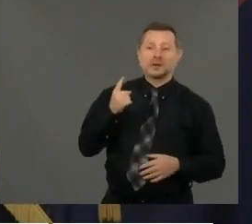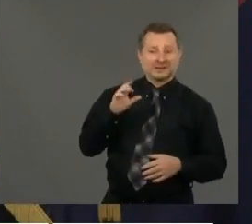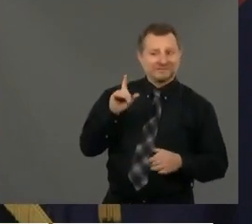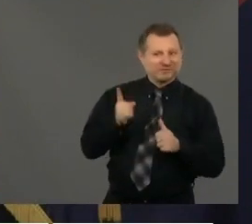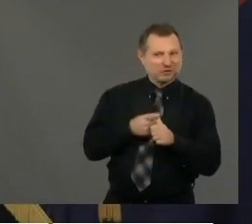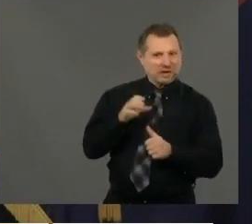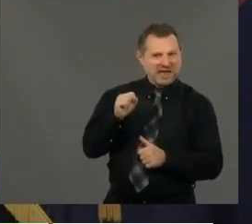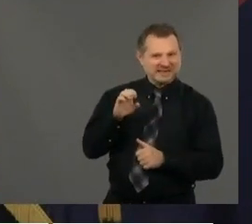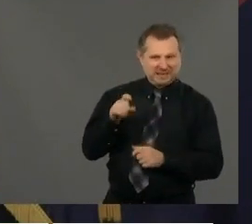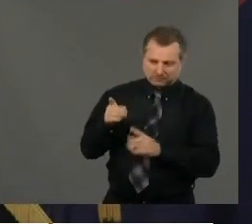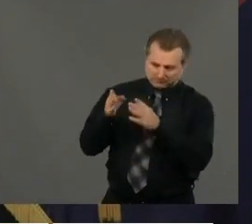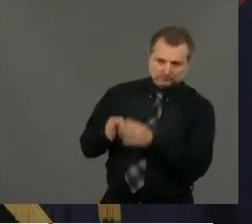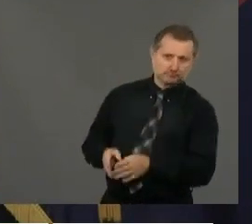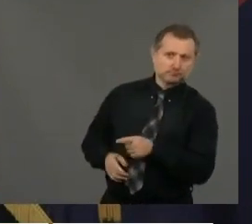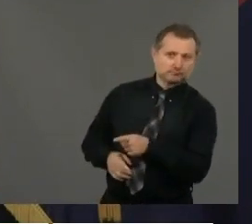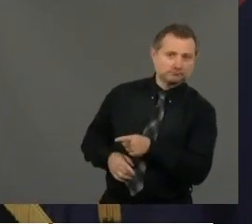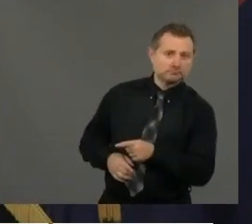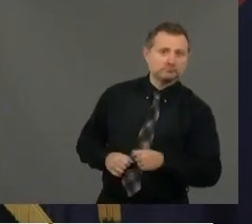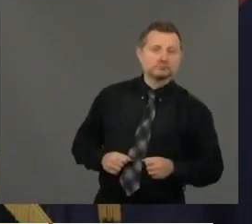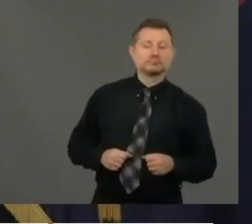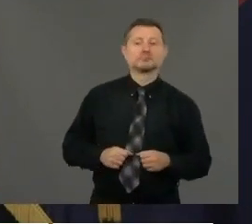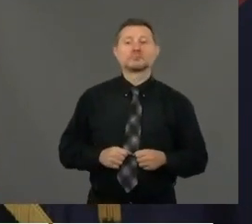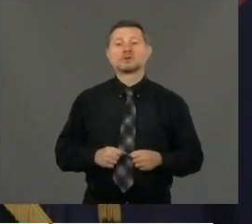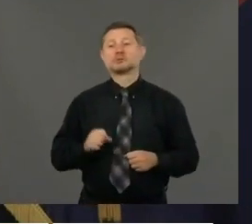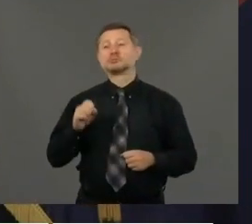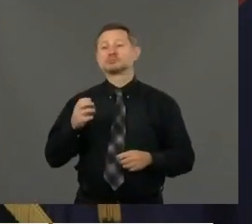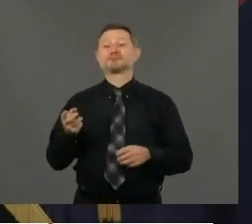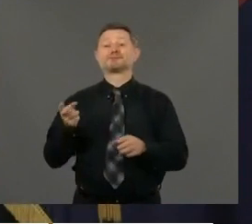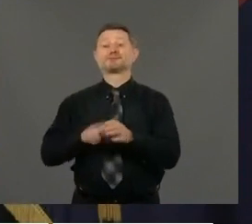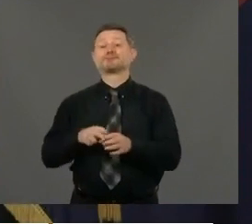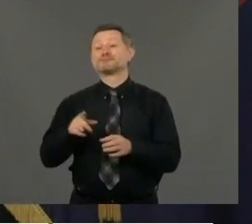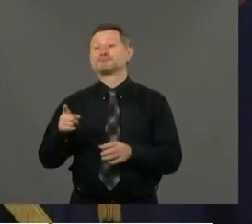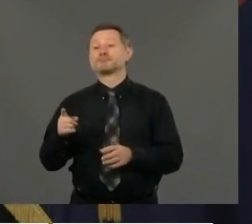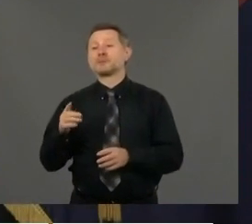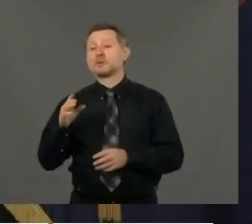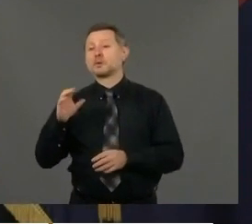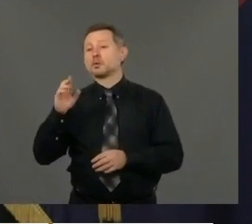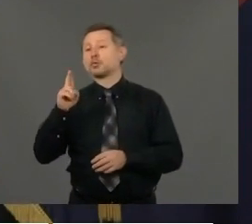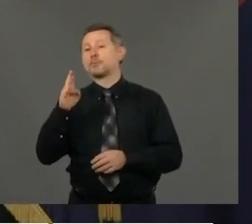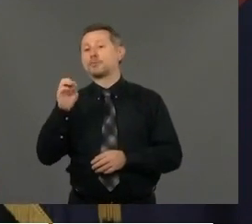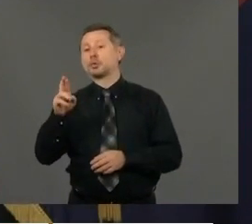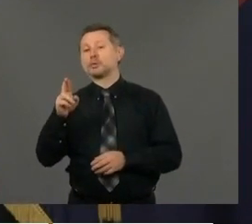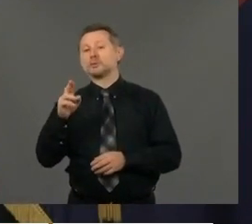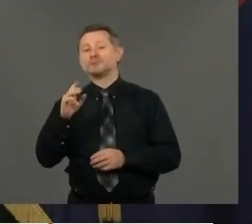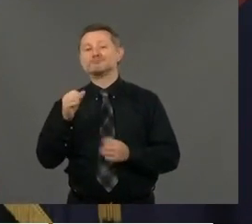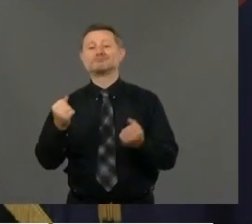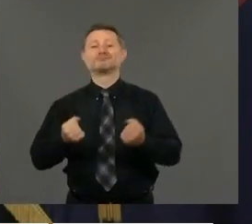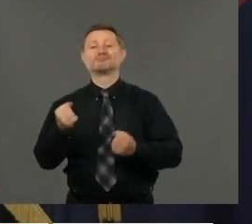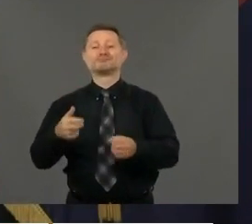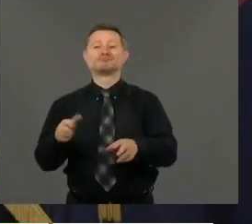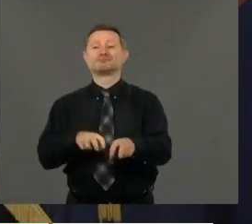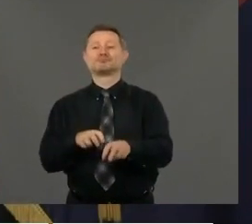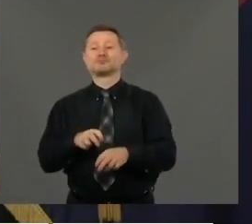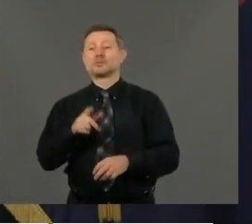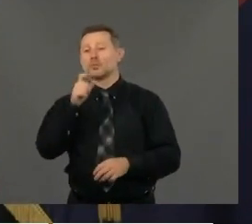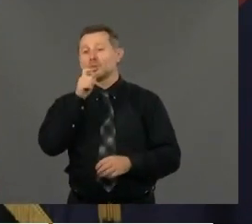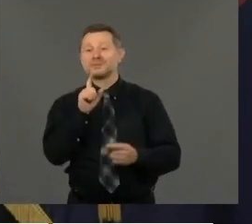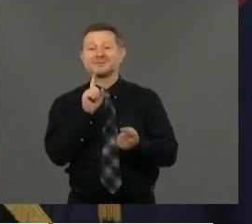BACK THROUGH THE AIRPORT.